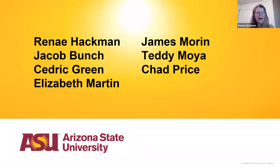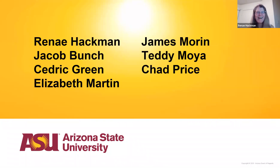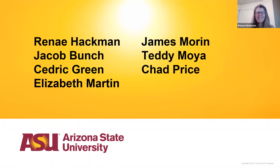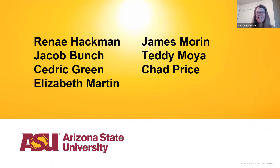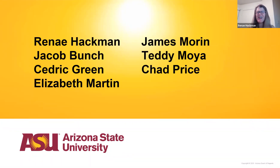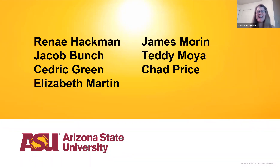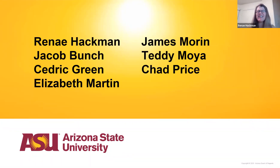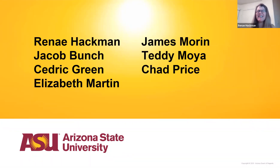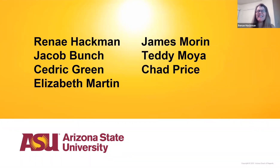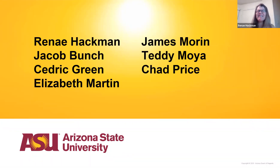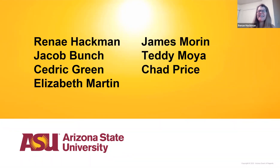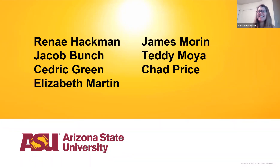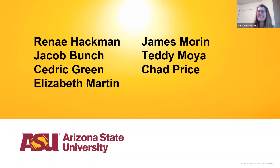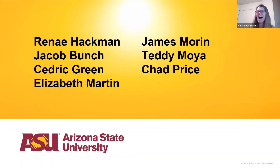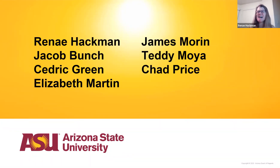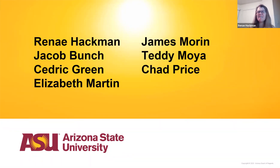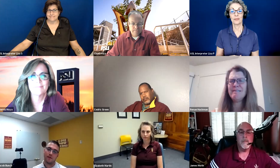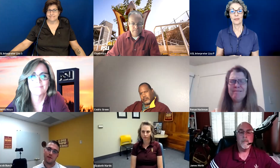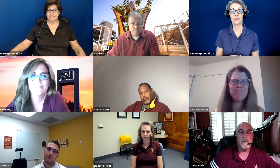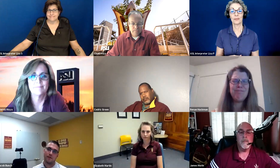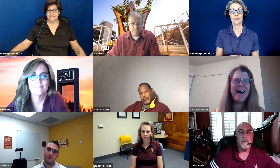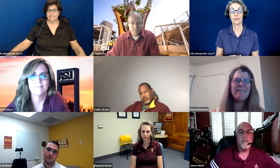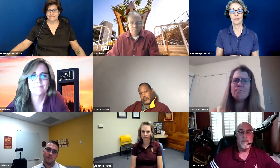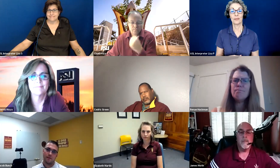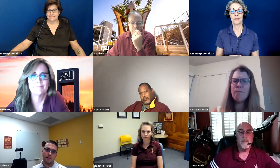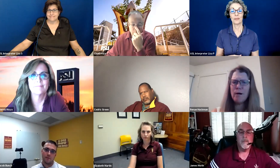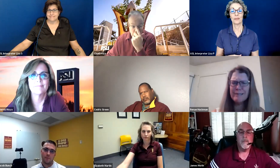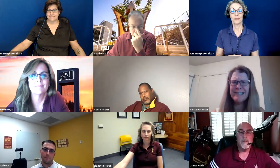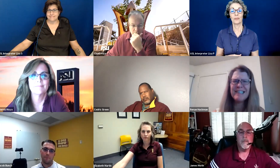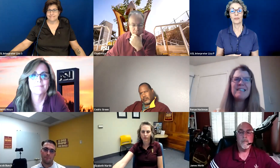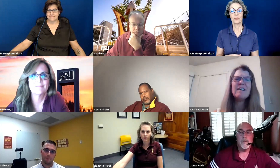I really I have spend most of my time coordinating,